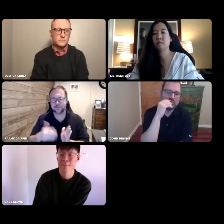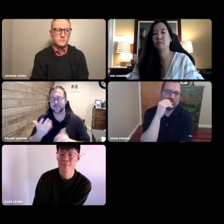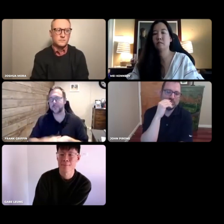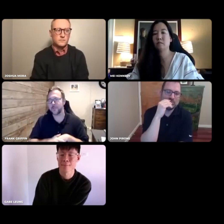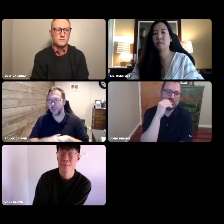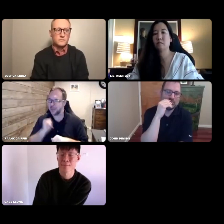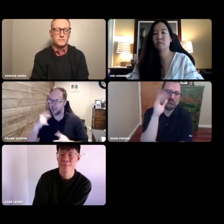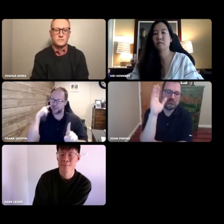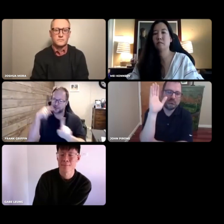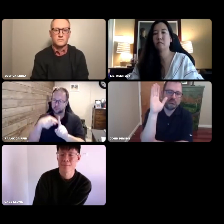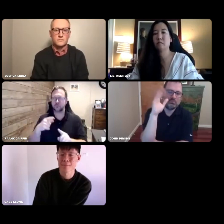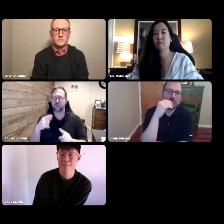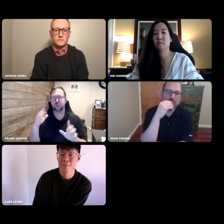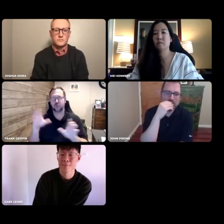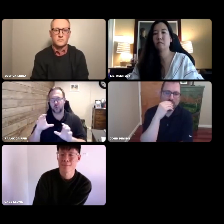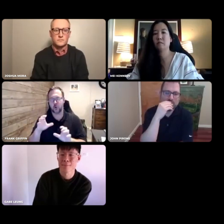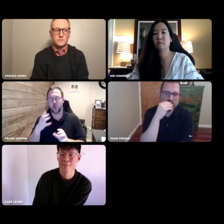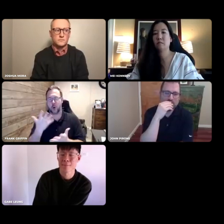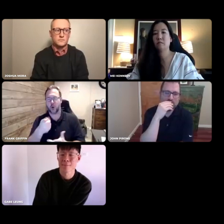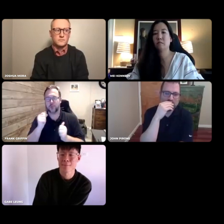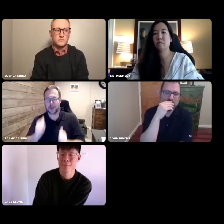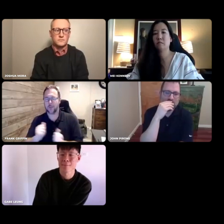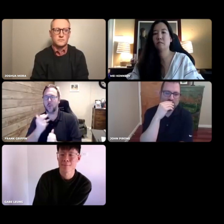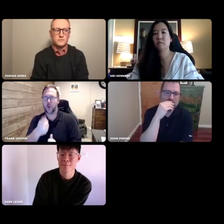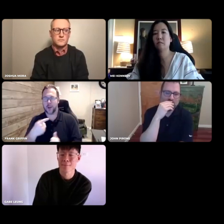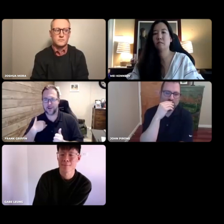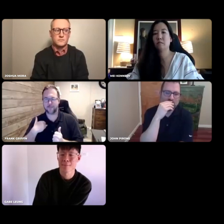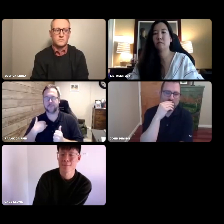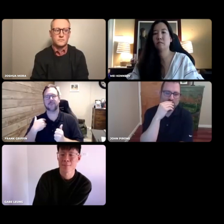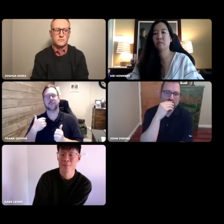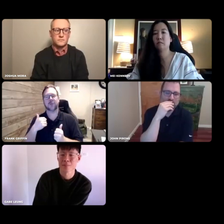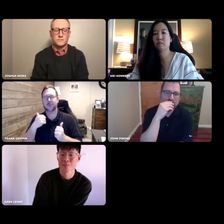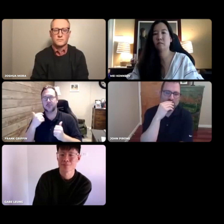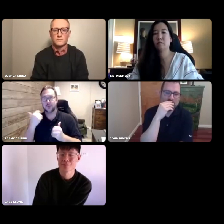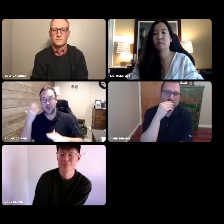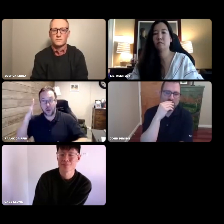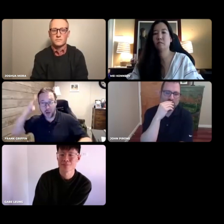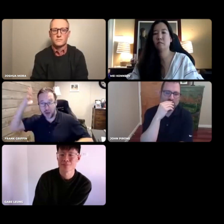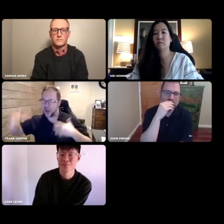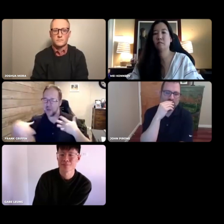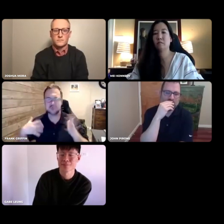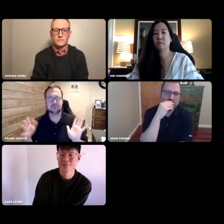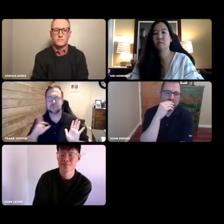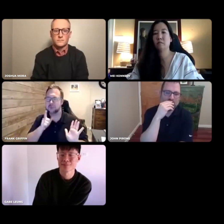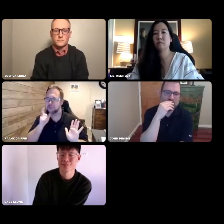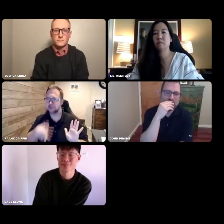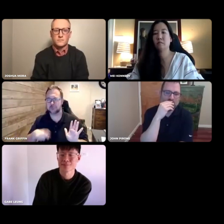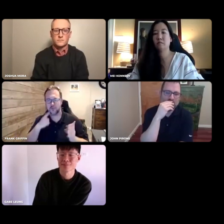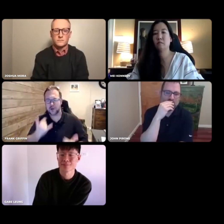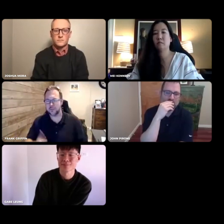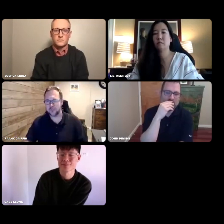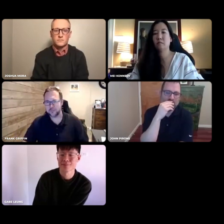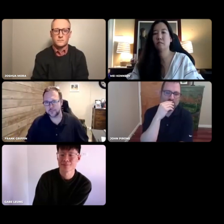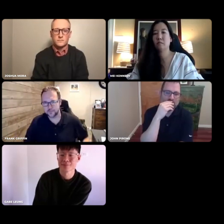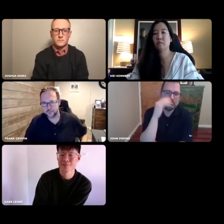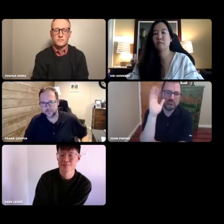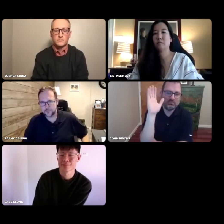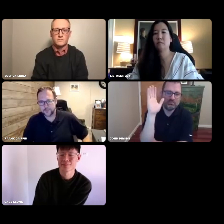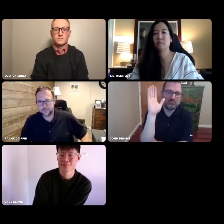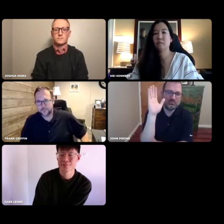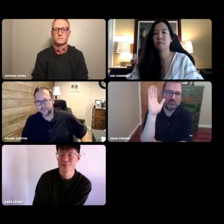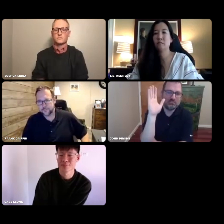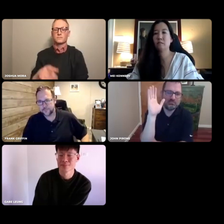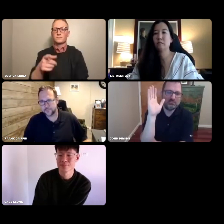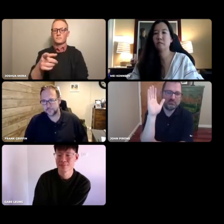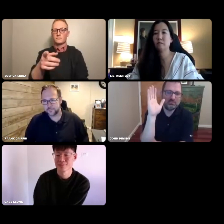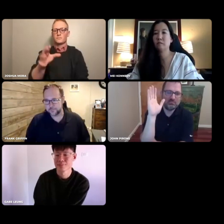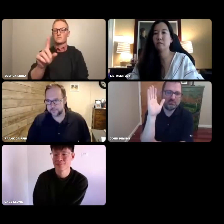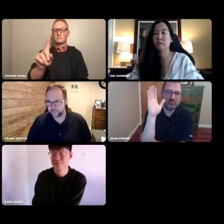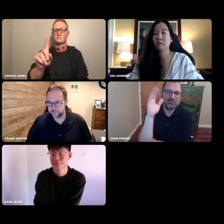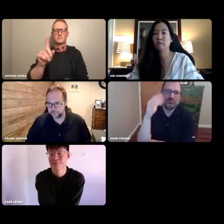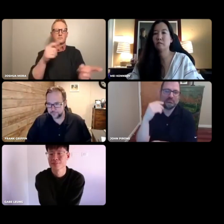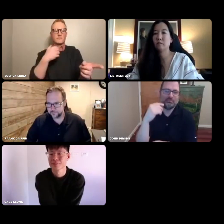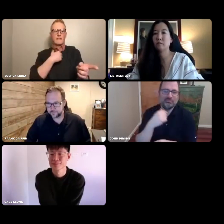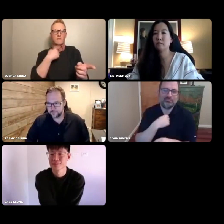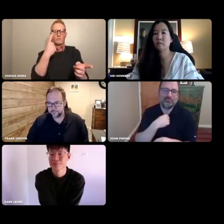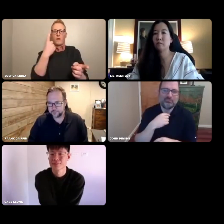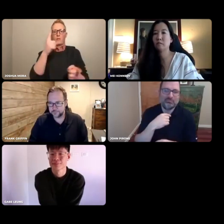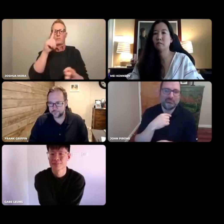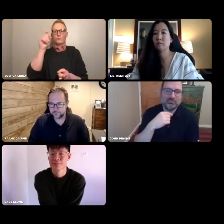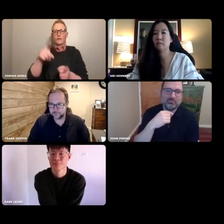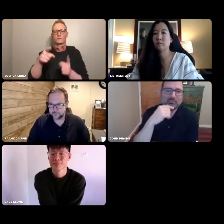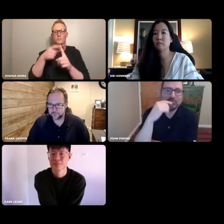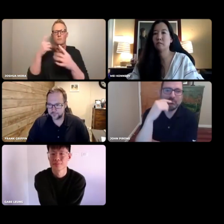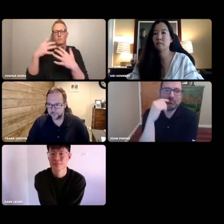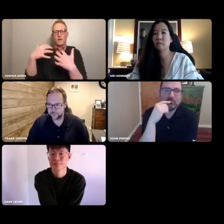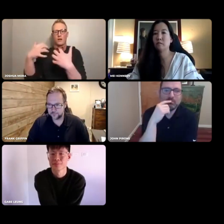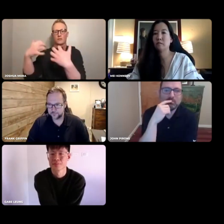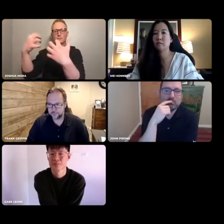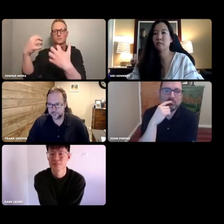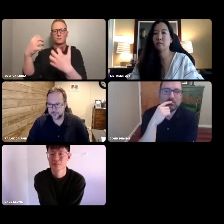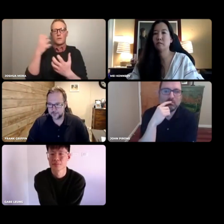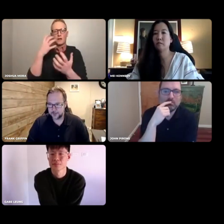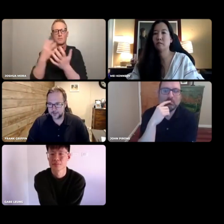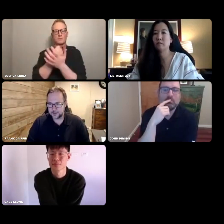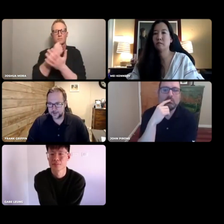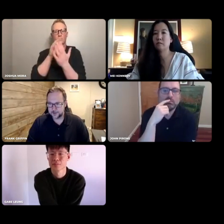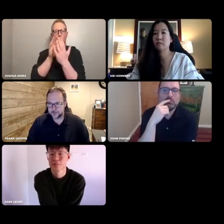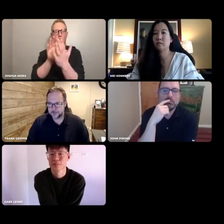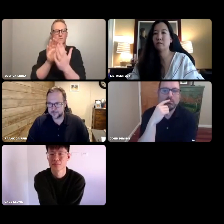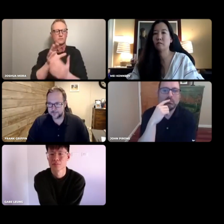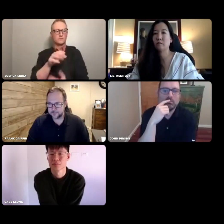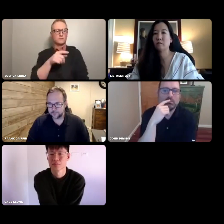There's an